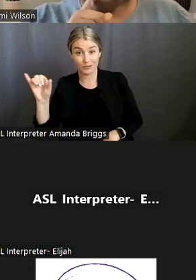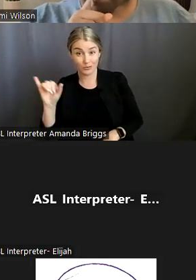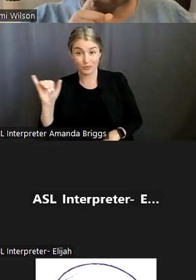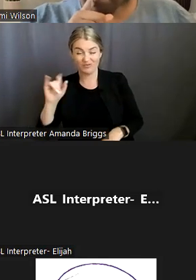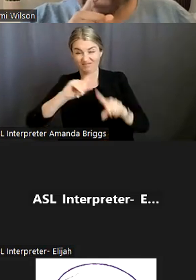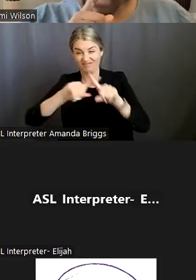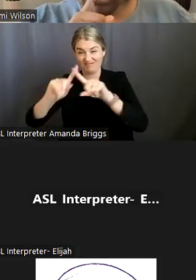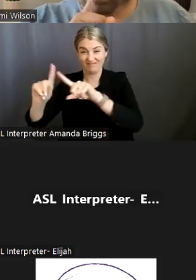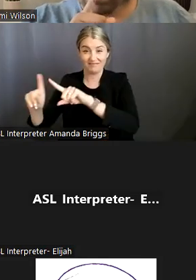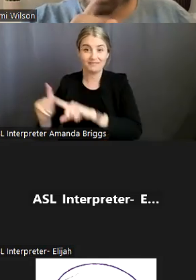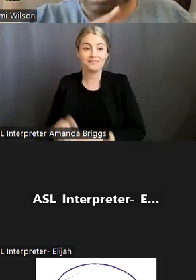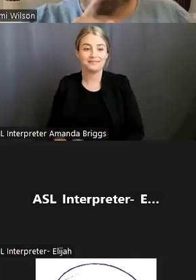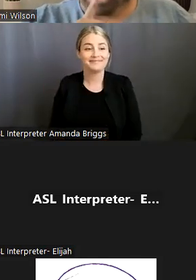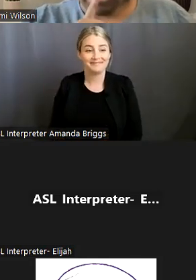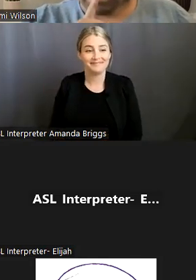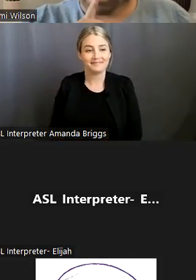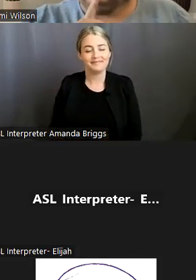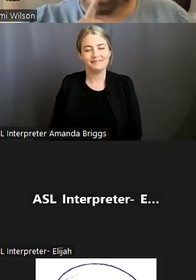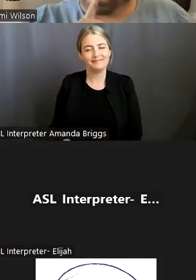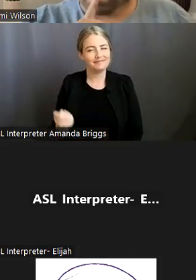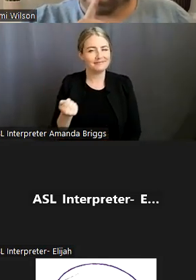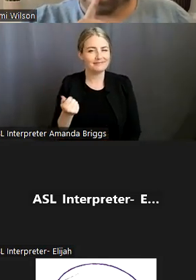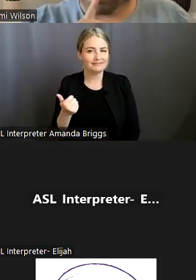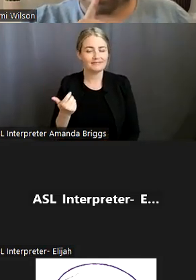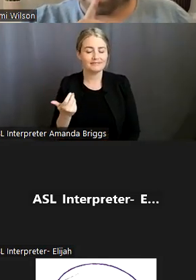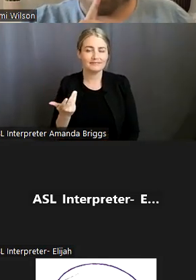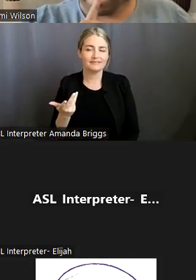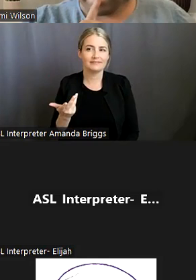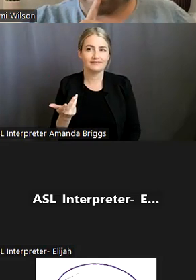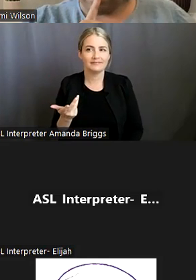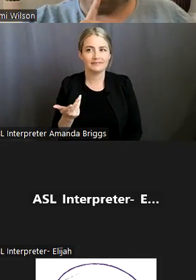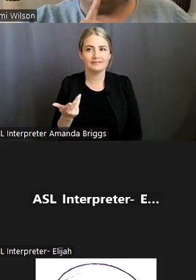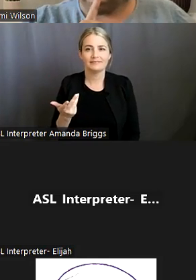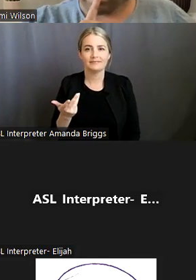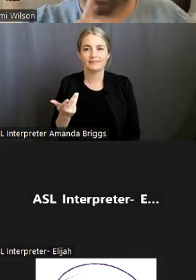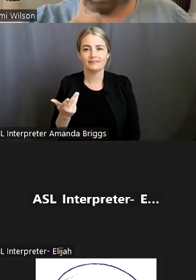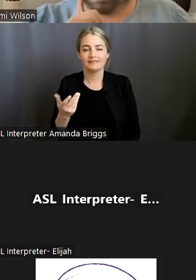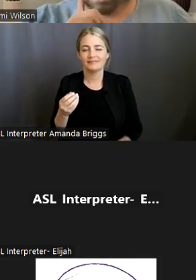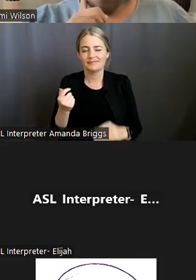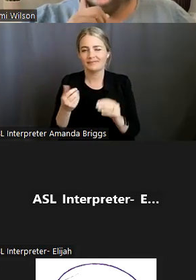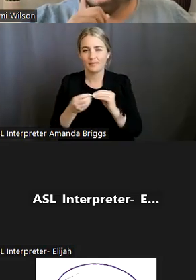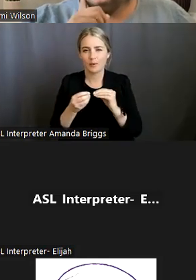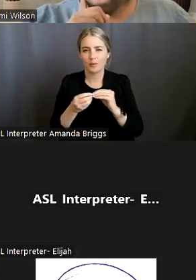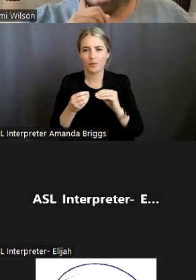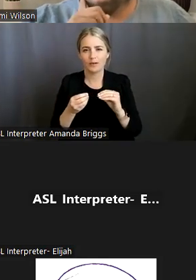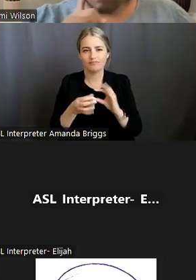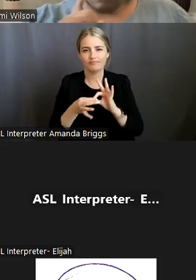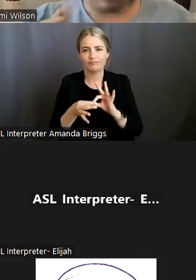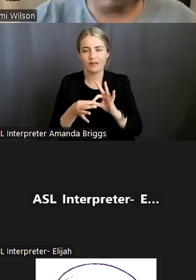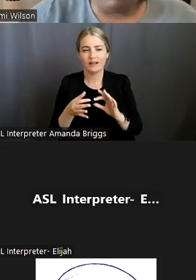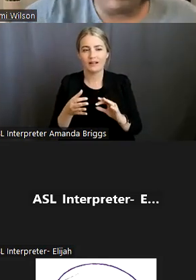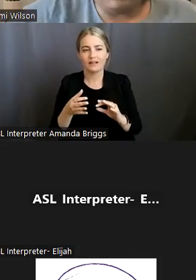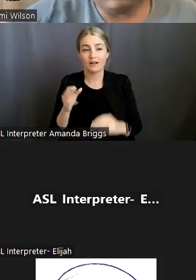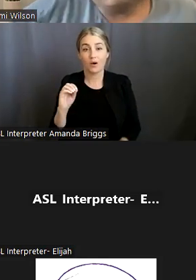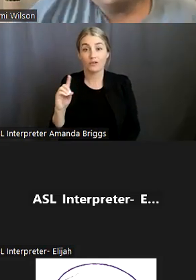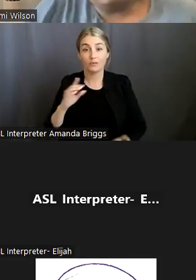And so just a little bit about, a little more about overdose prevention centers.